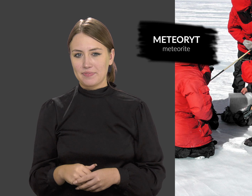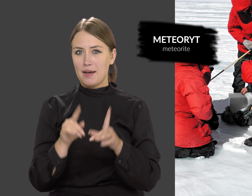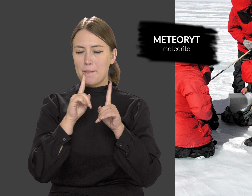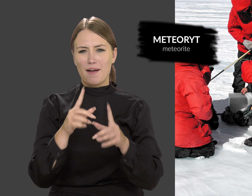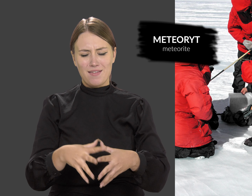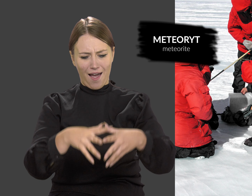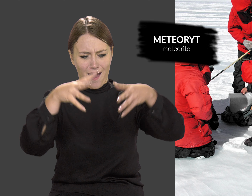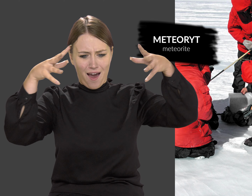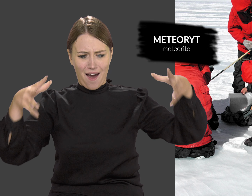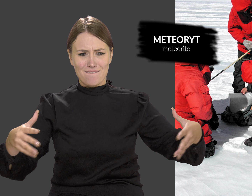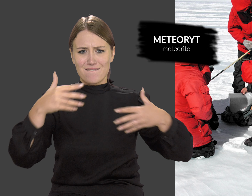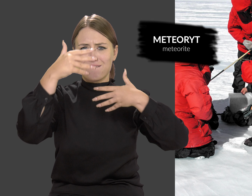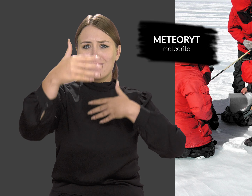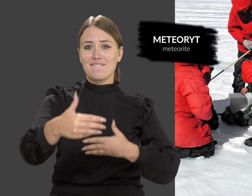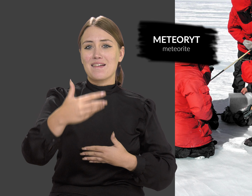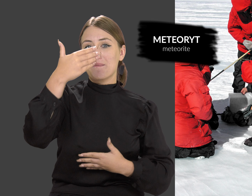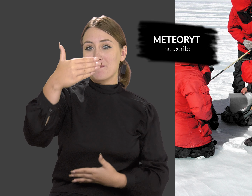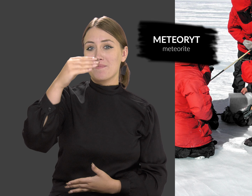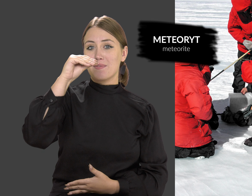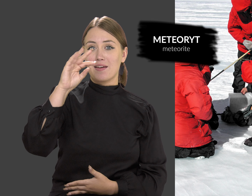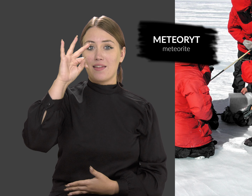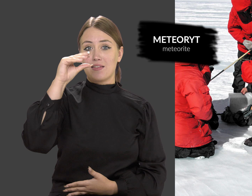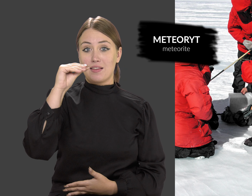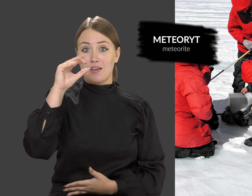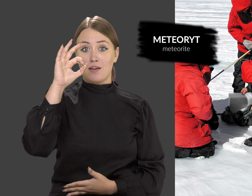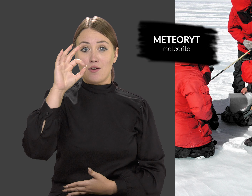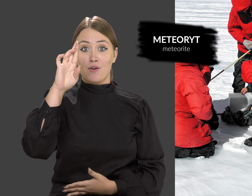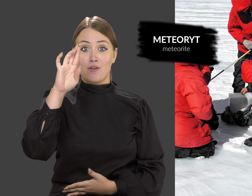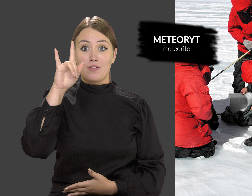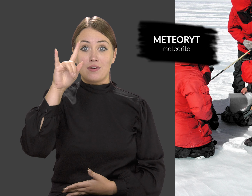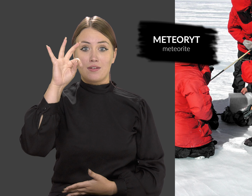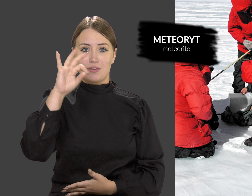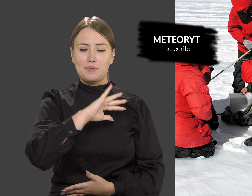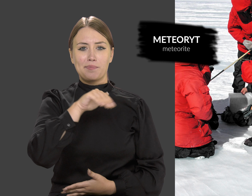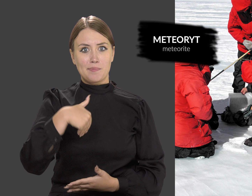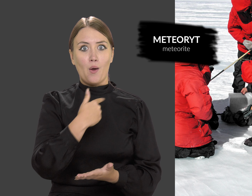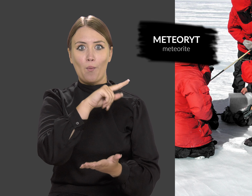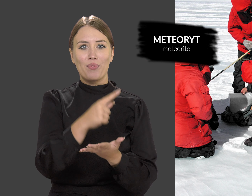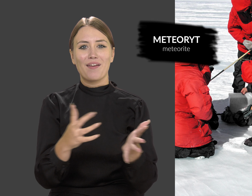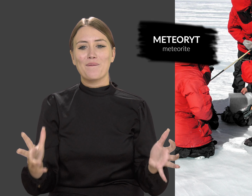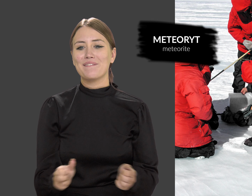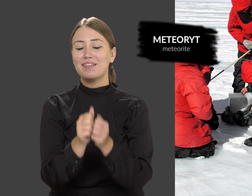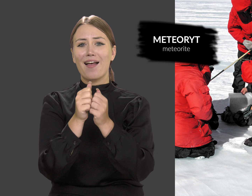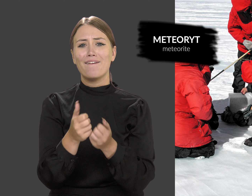The largest meteorite ever found